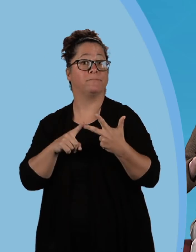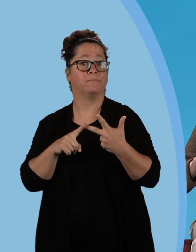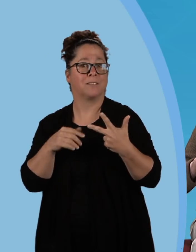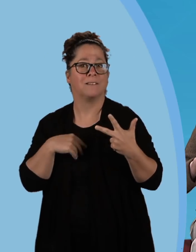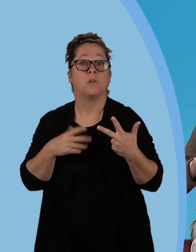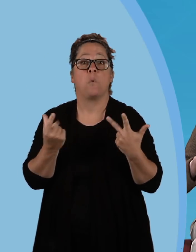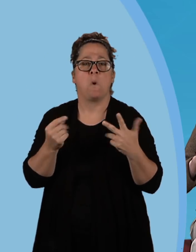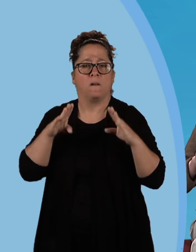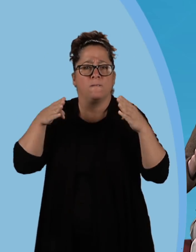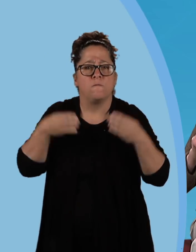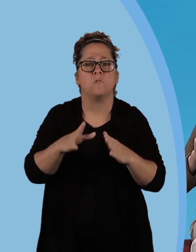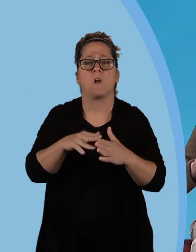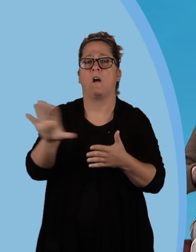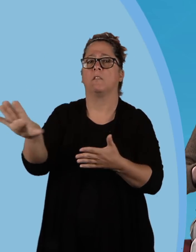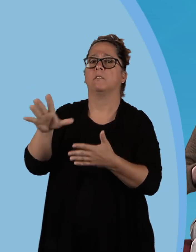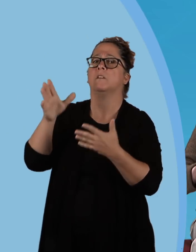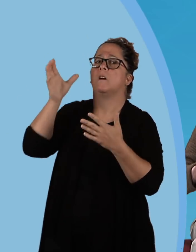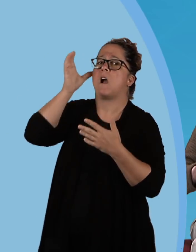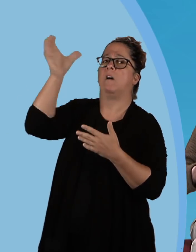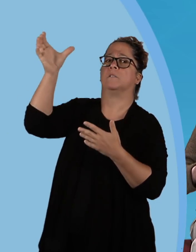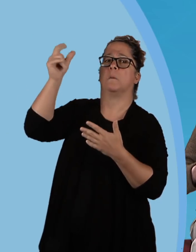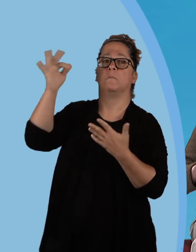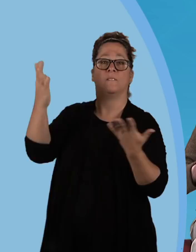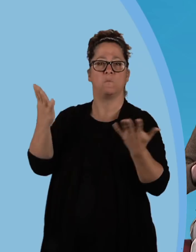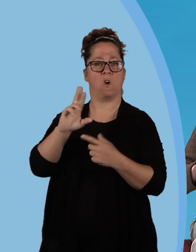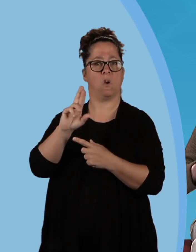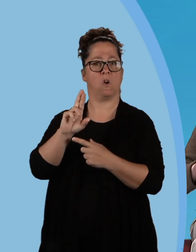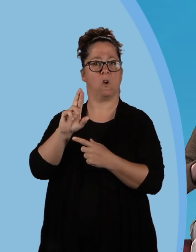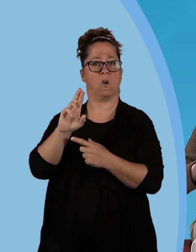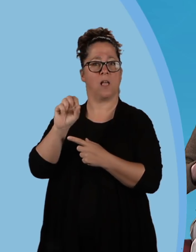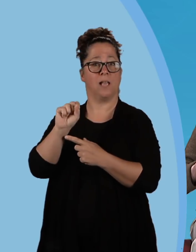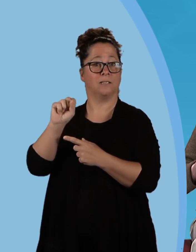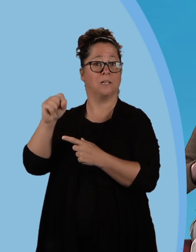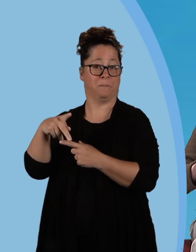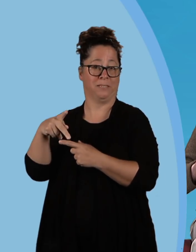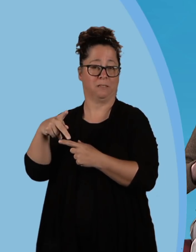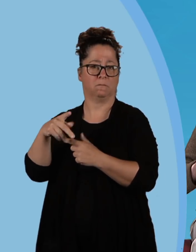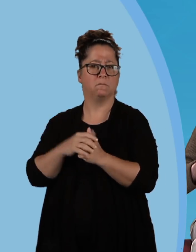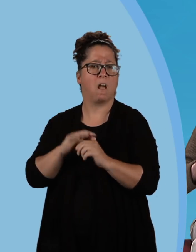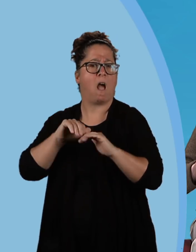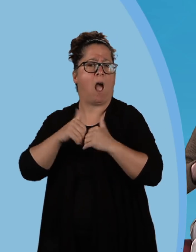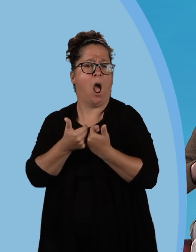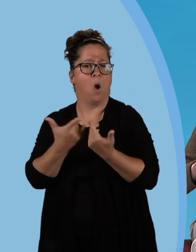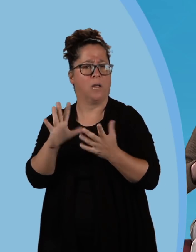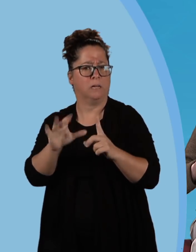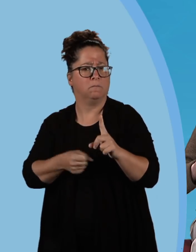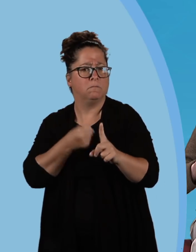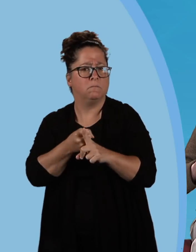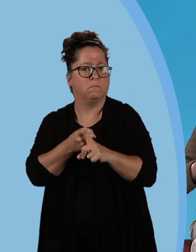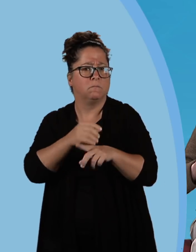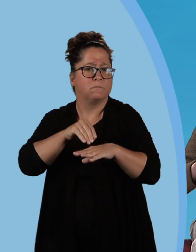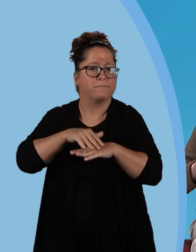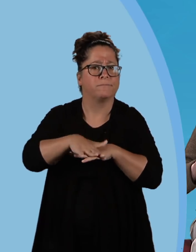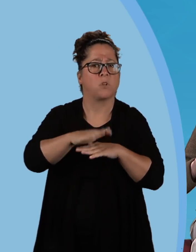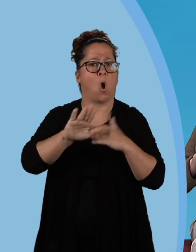We have a tip sheet for the interpreters especially focusing on that concept of being a related service provider